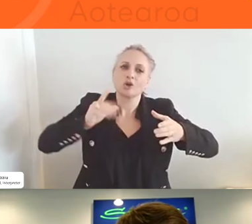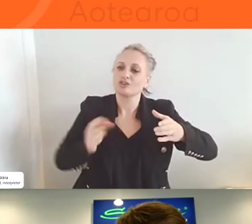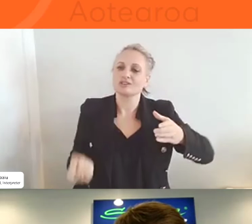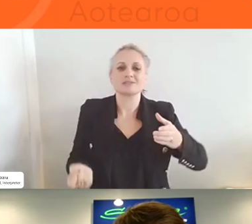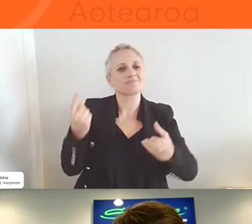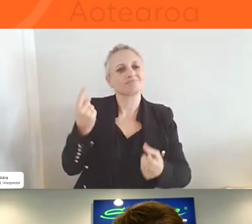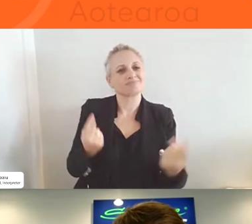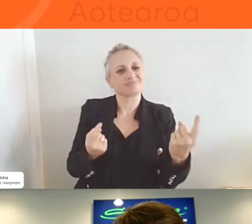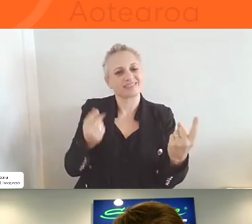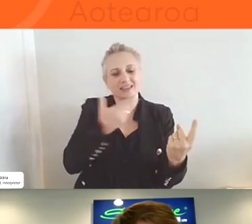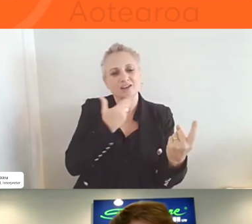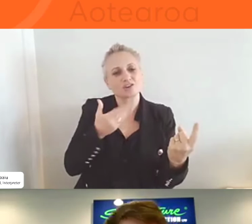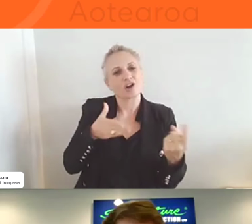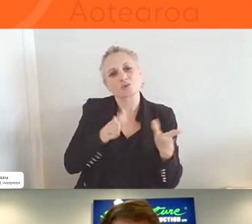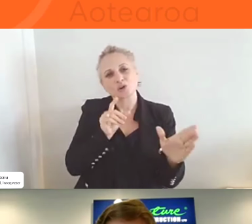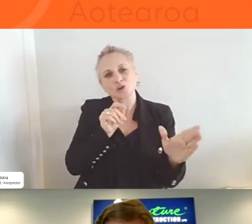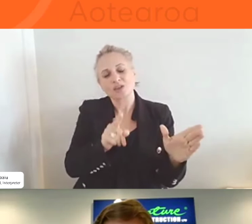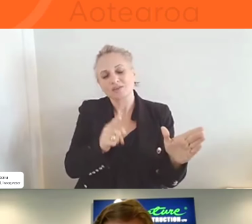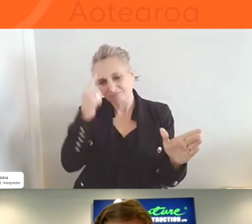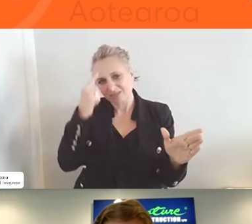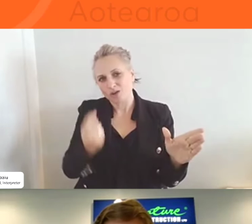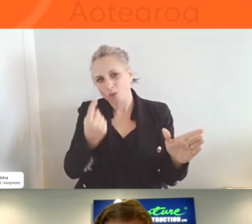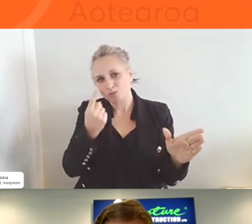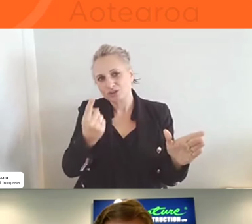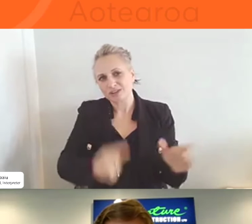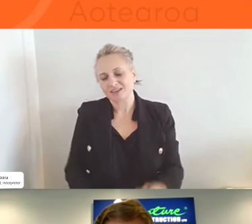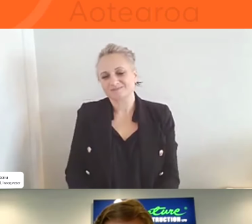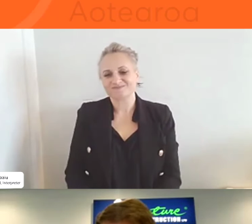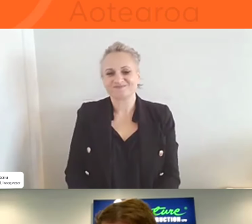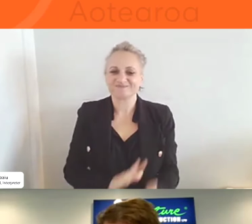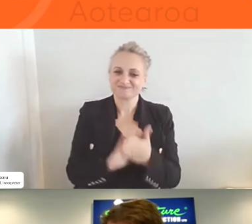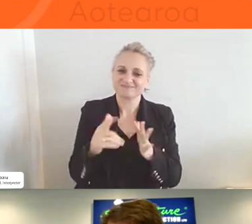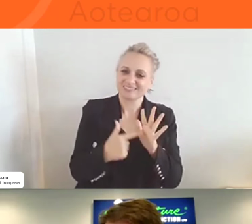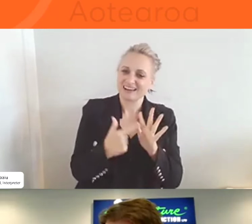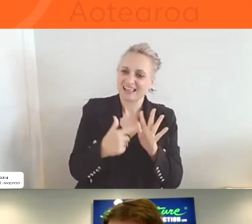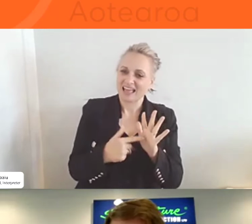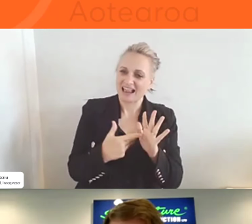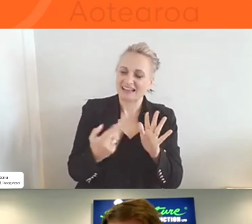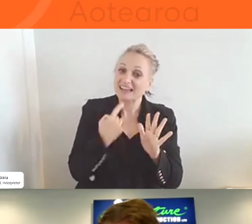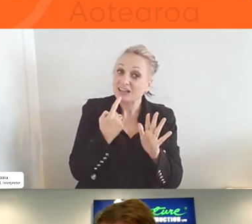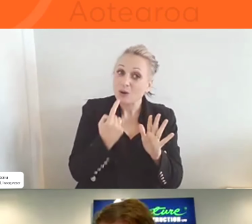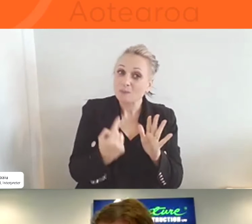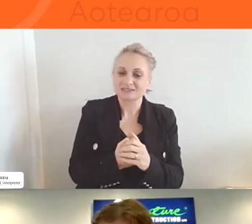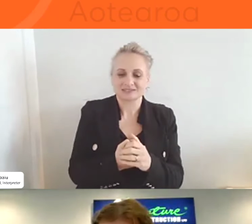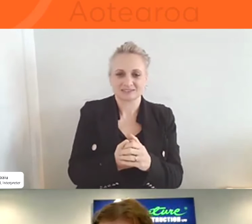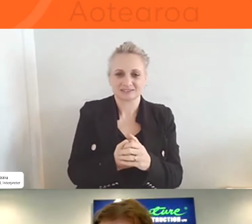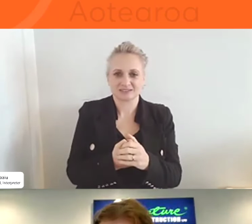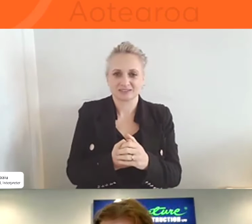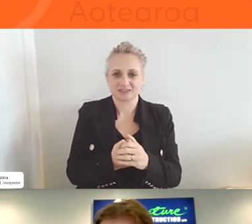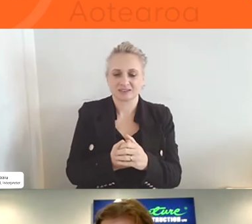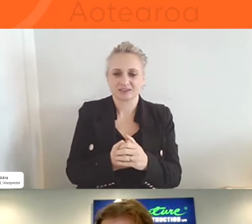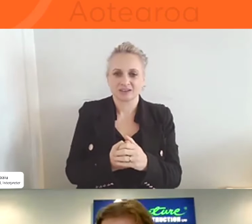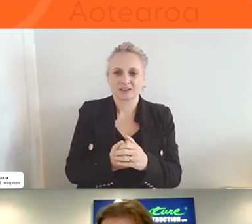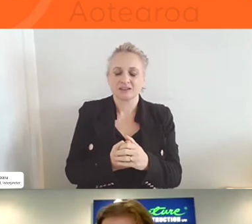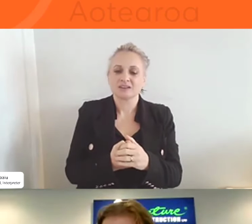I think there's real opportunity there. Absolutely. Helen, any comments to add? Yeah, we're actually starting to see along with intergenerational